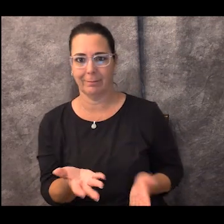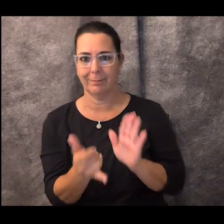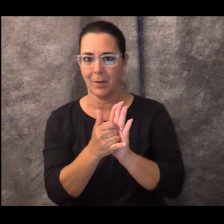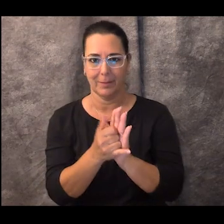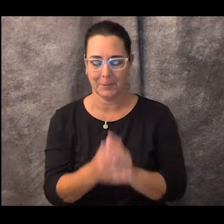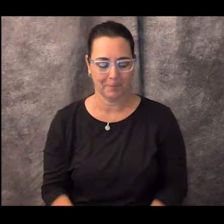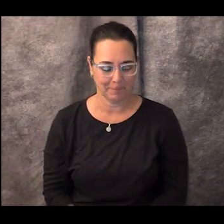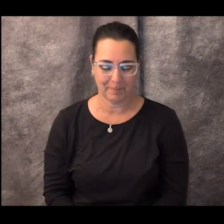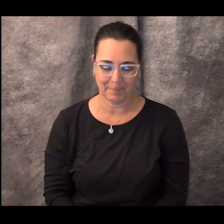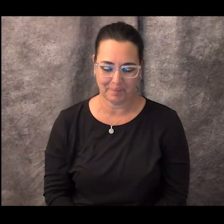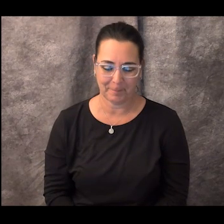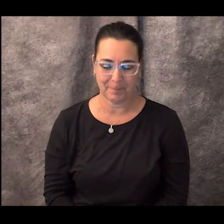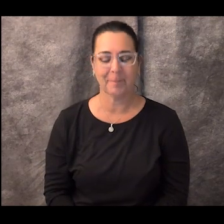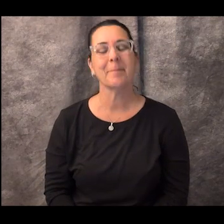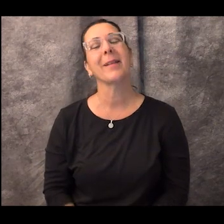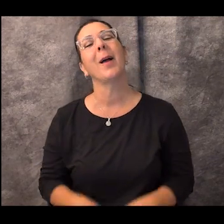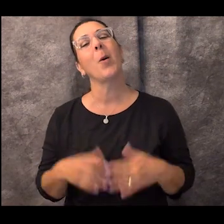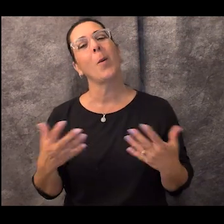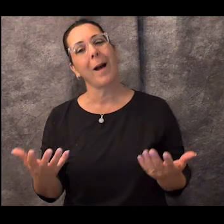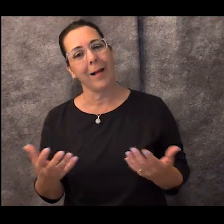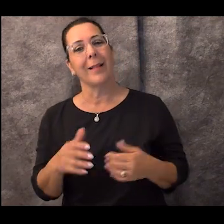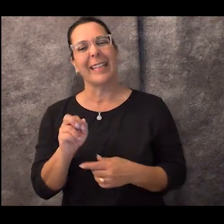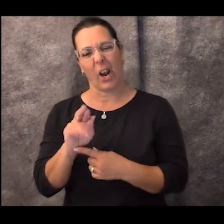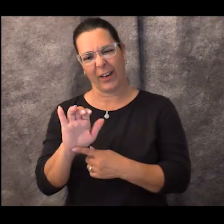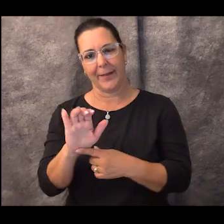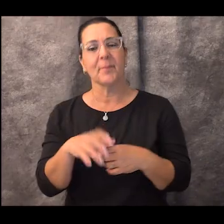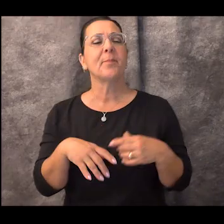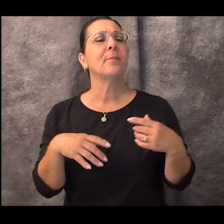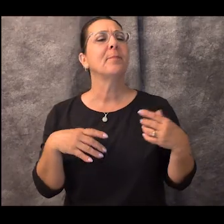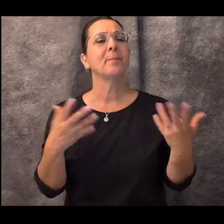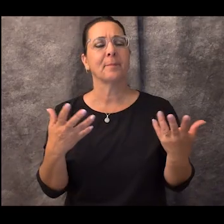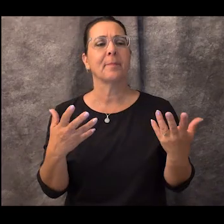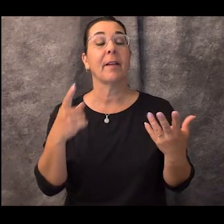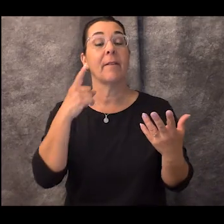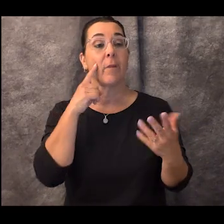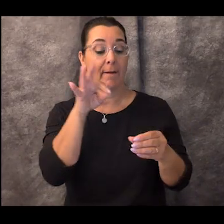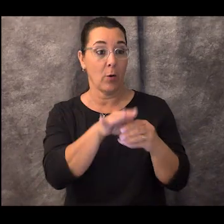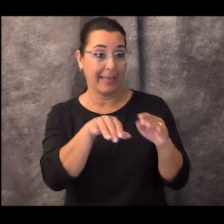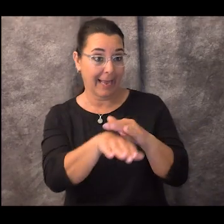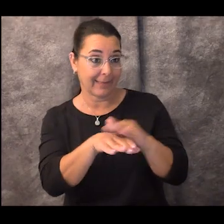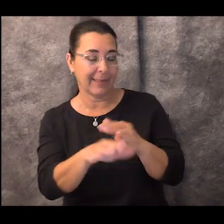Well, what keeps you hopeful when it comes to voting access? I mean, you're in the thick of it.